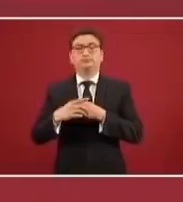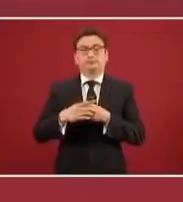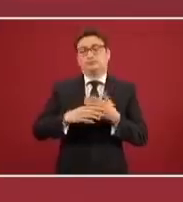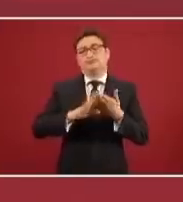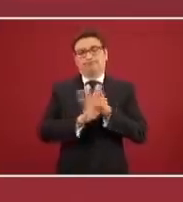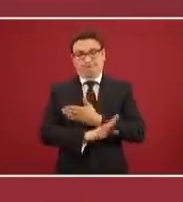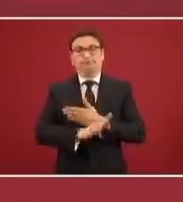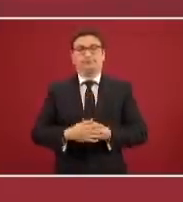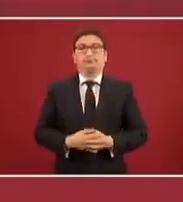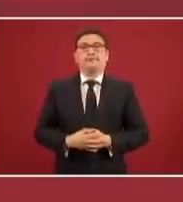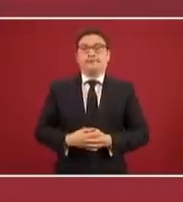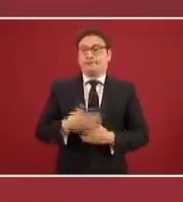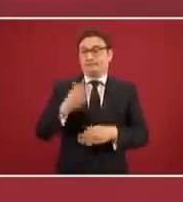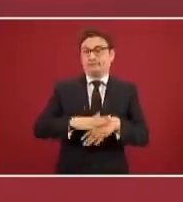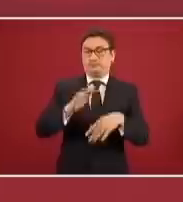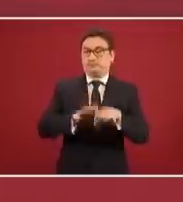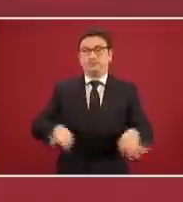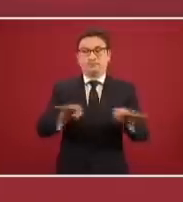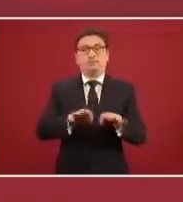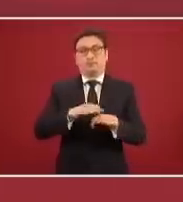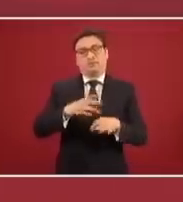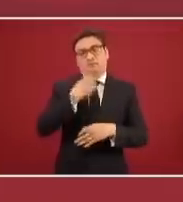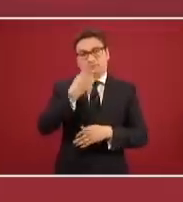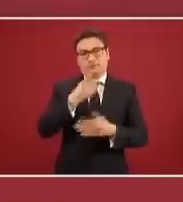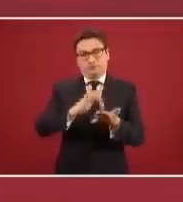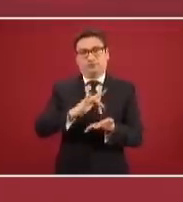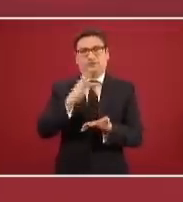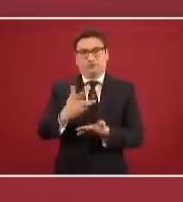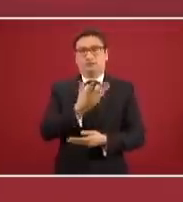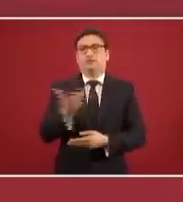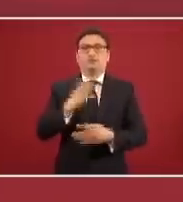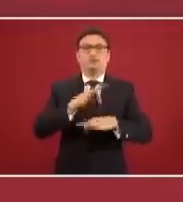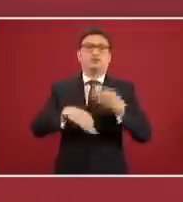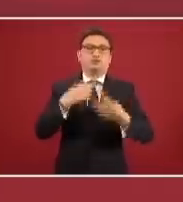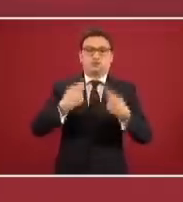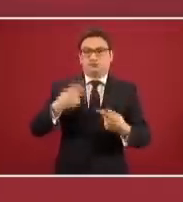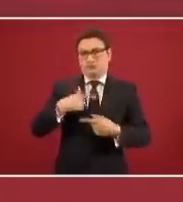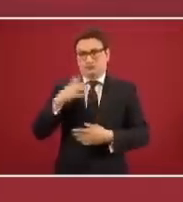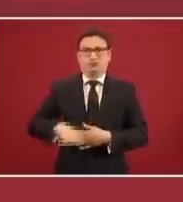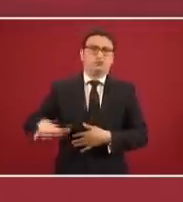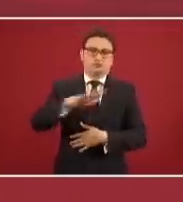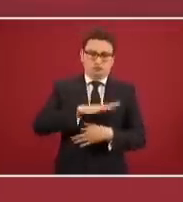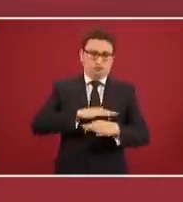especially to thank people again